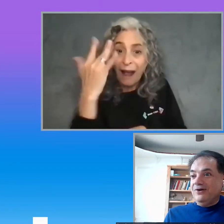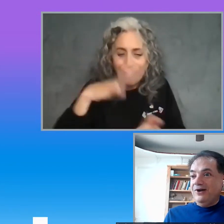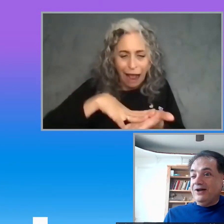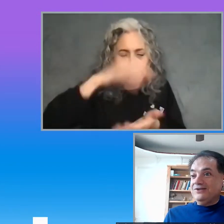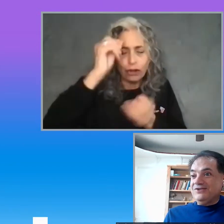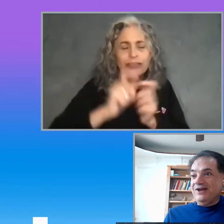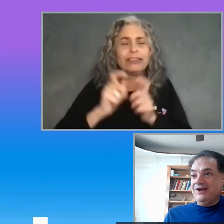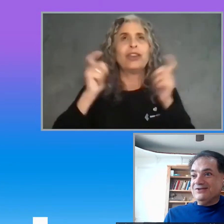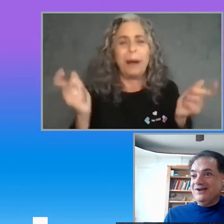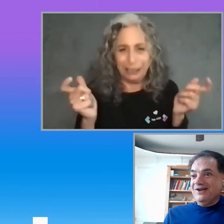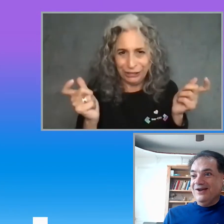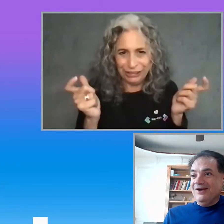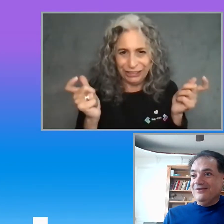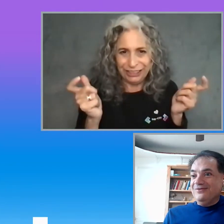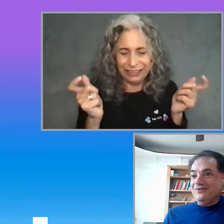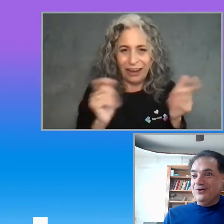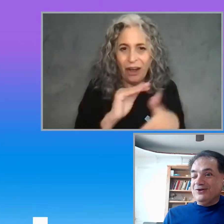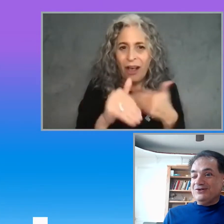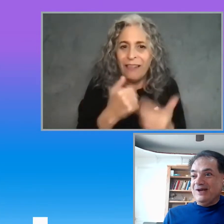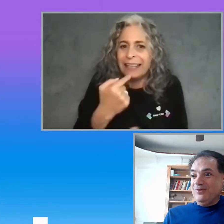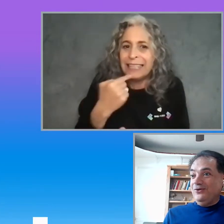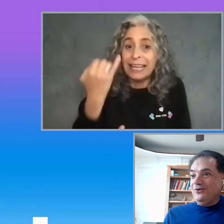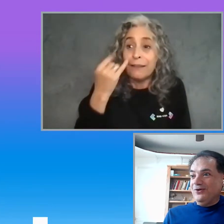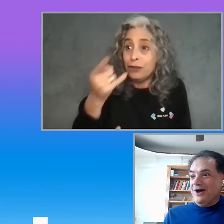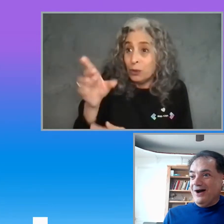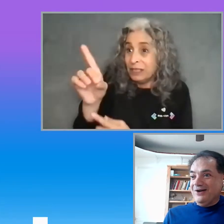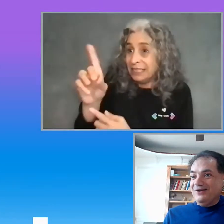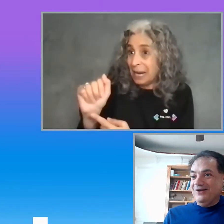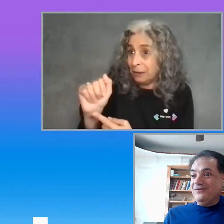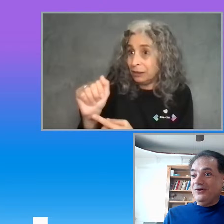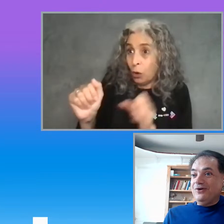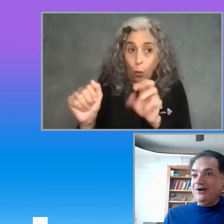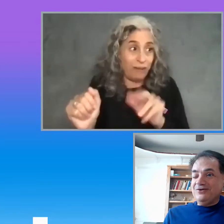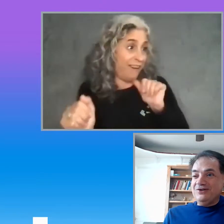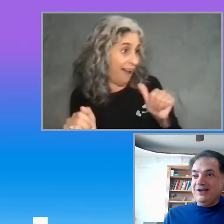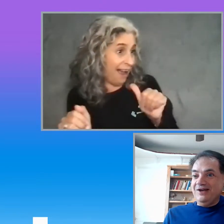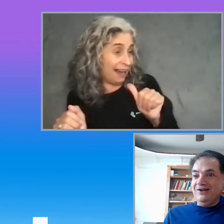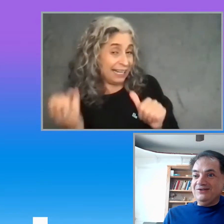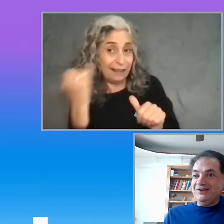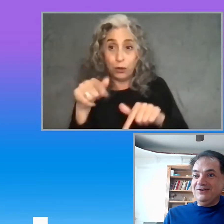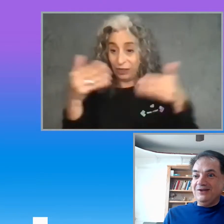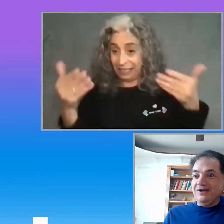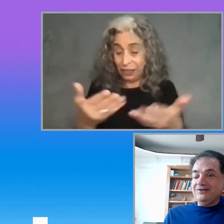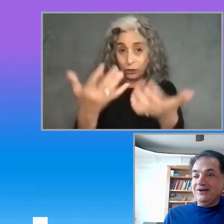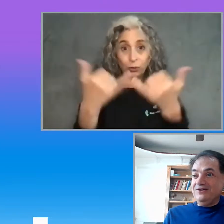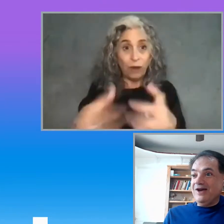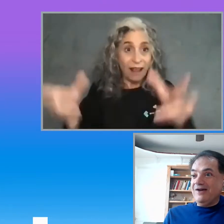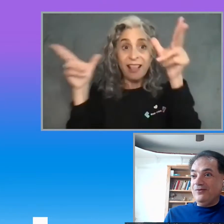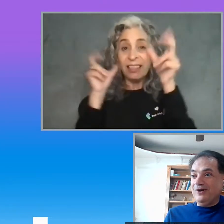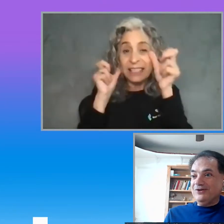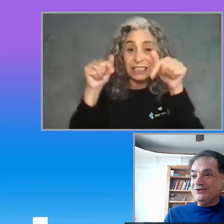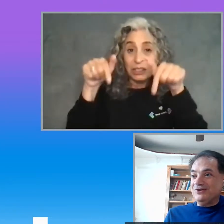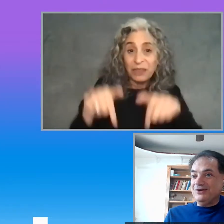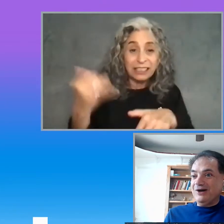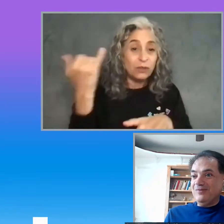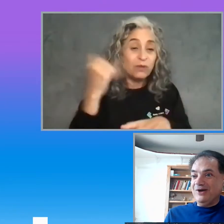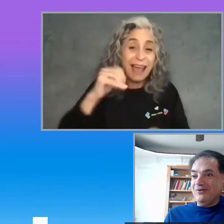So all I can say is, if you're disabled or not, if you're here